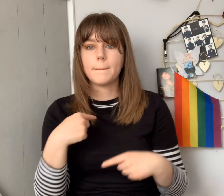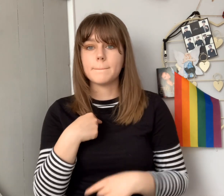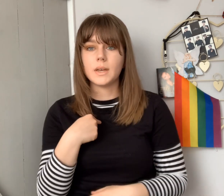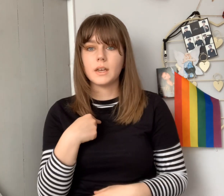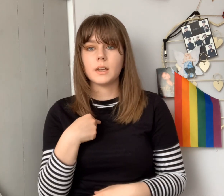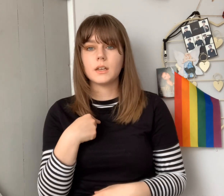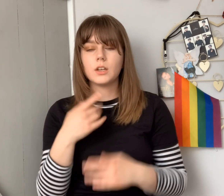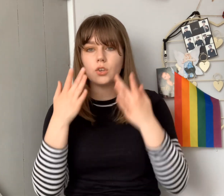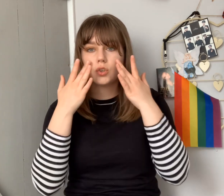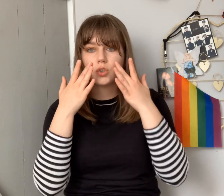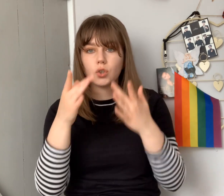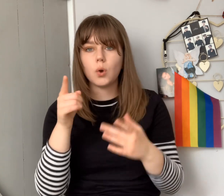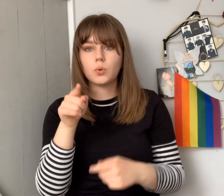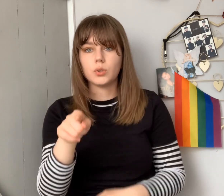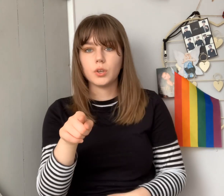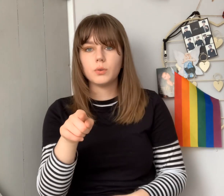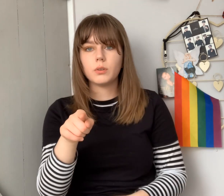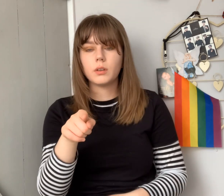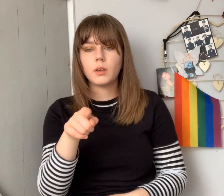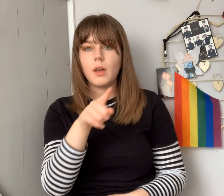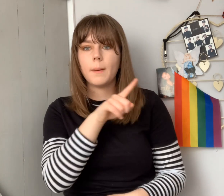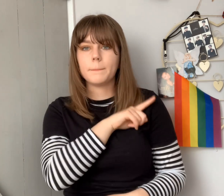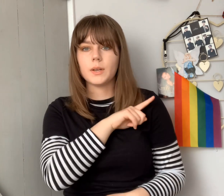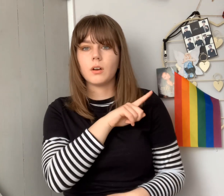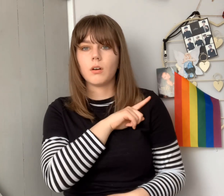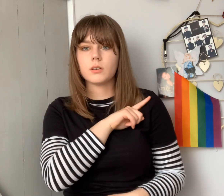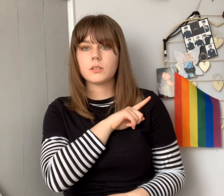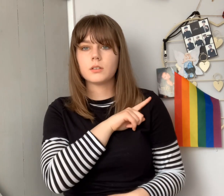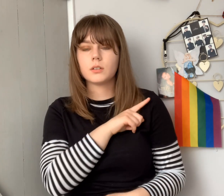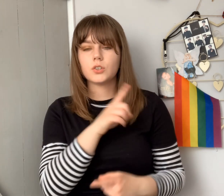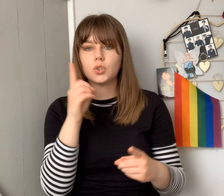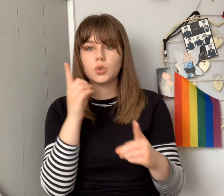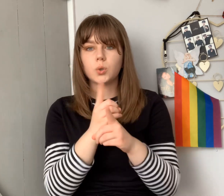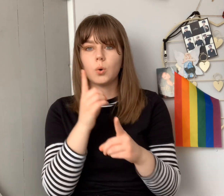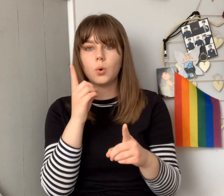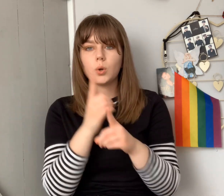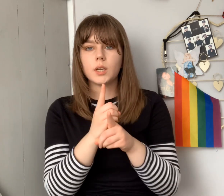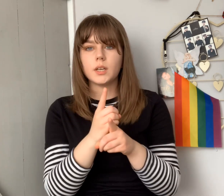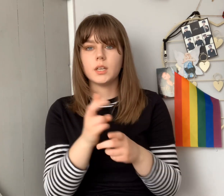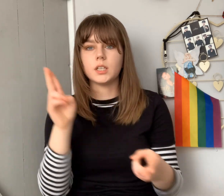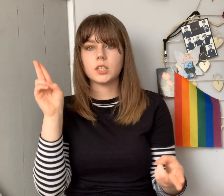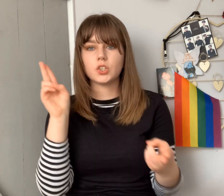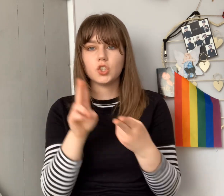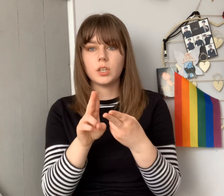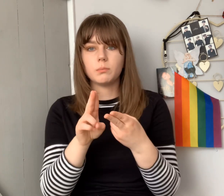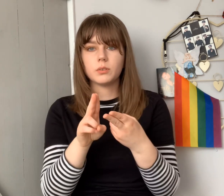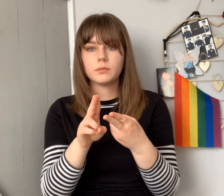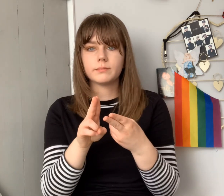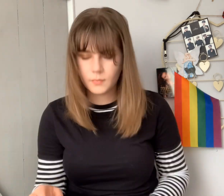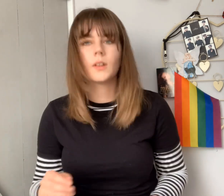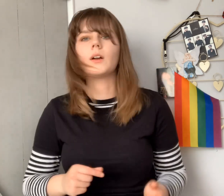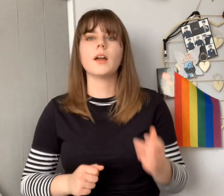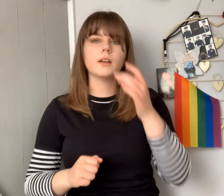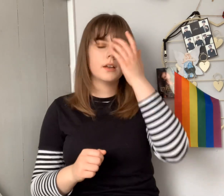"Let me show you because talk is chep